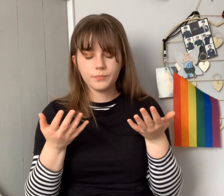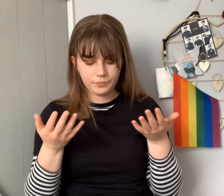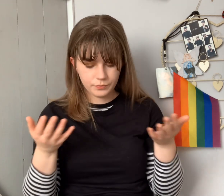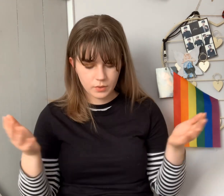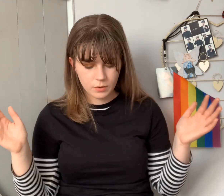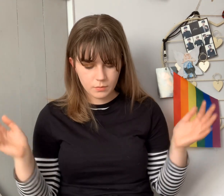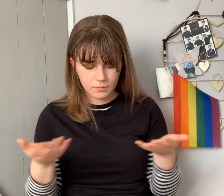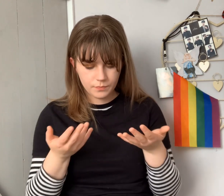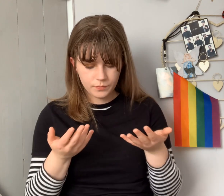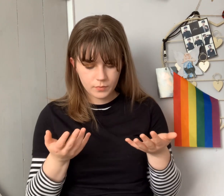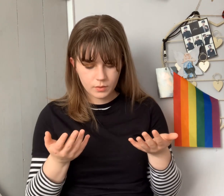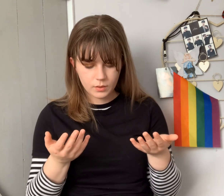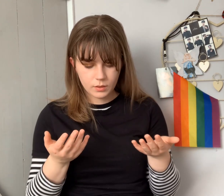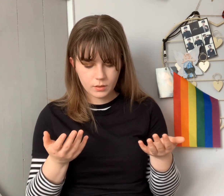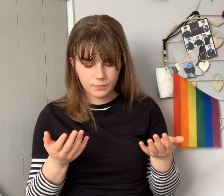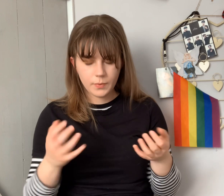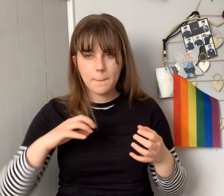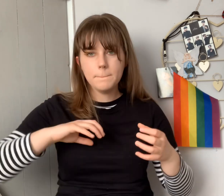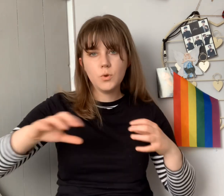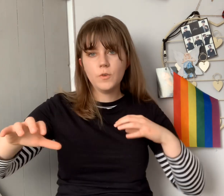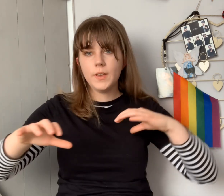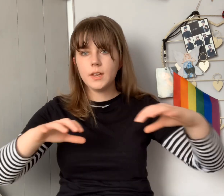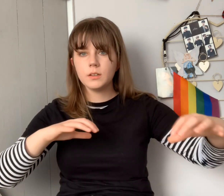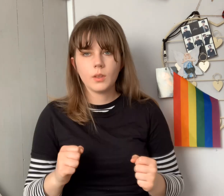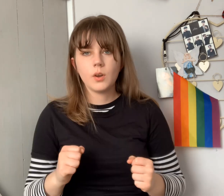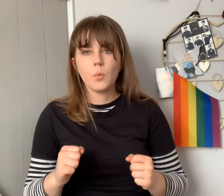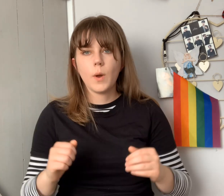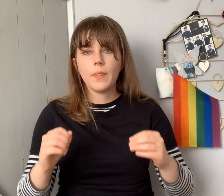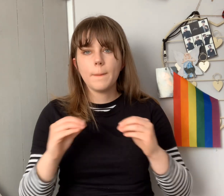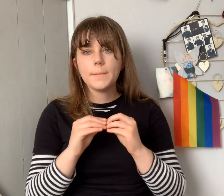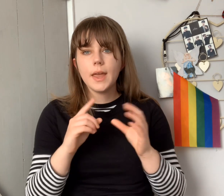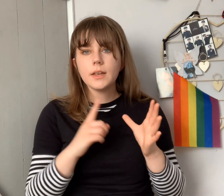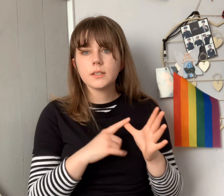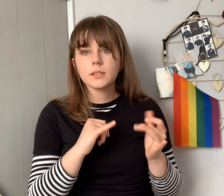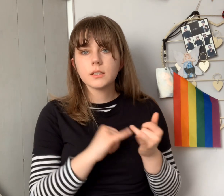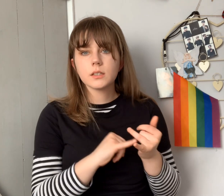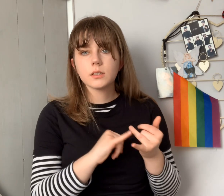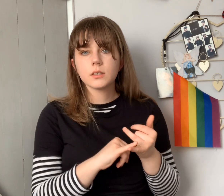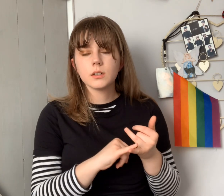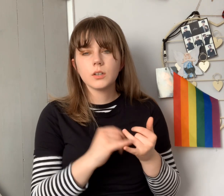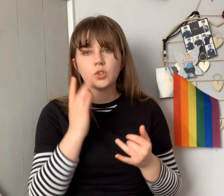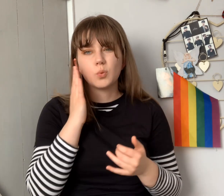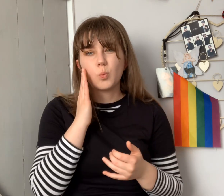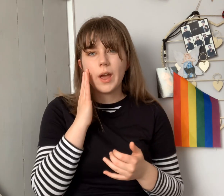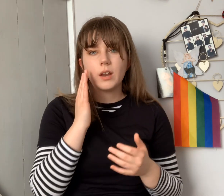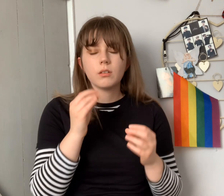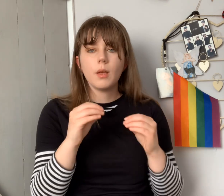"Moving when the bass is low"